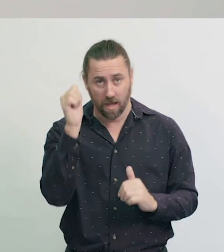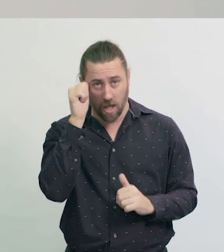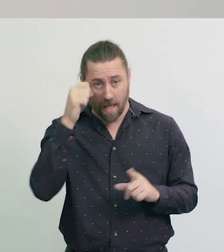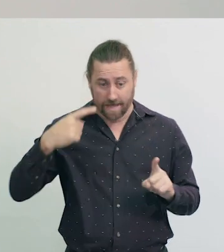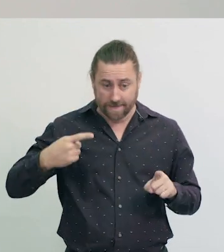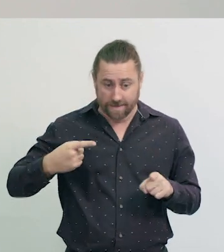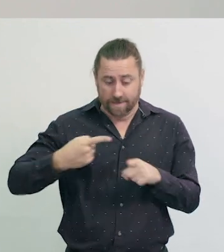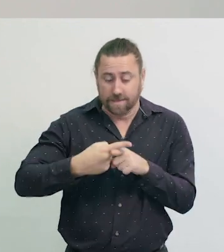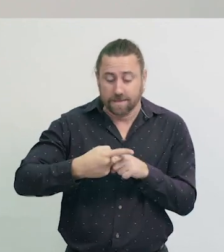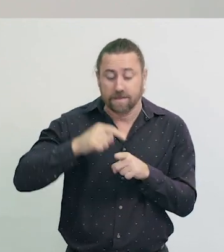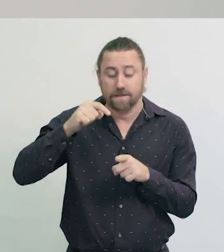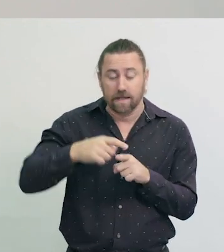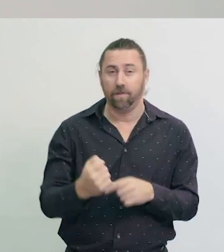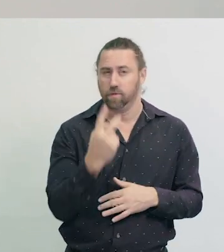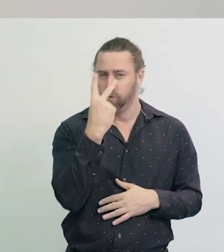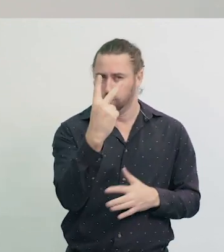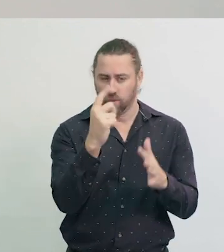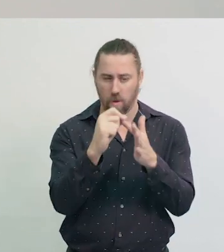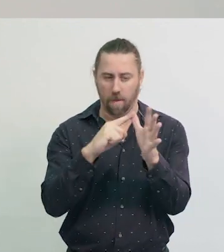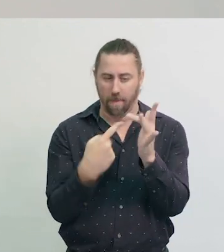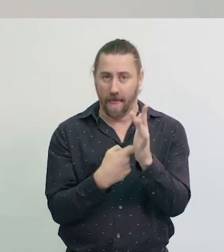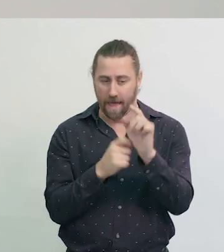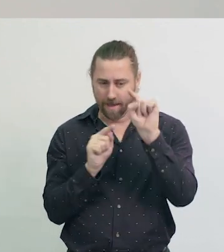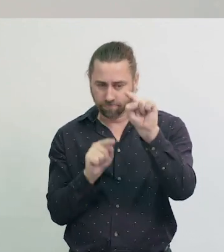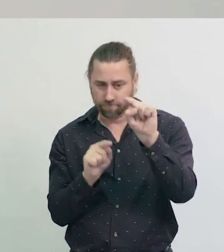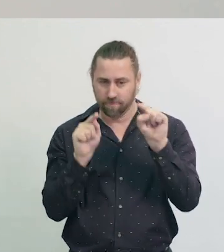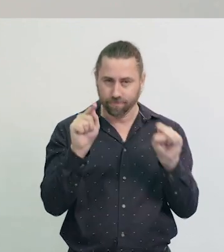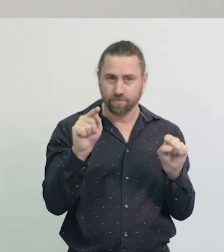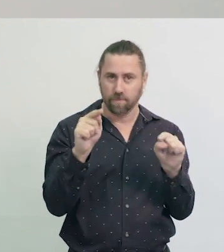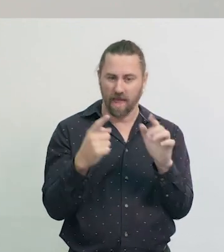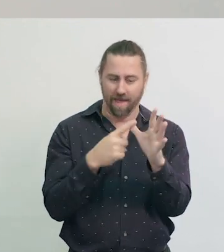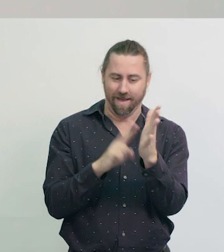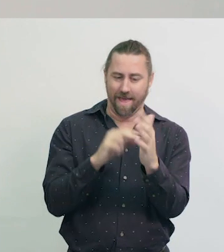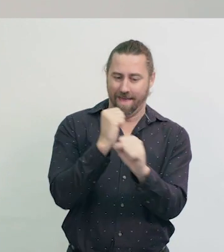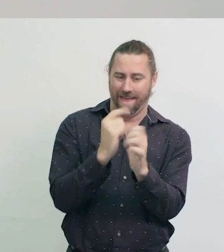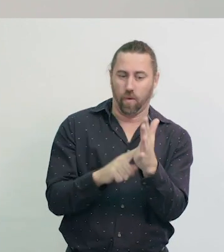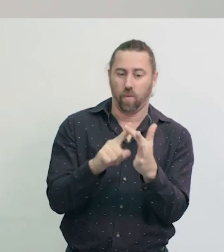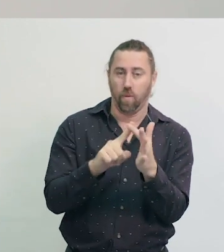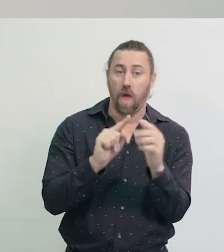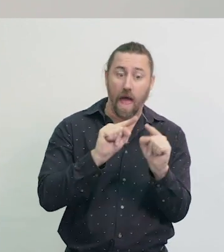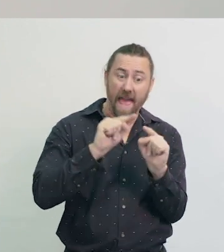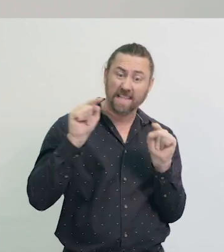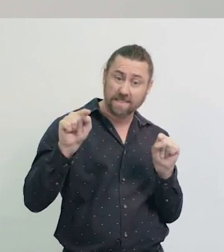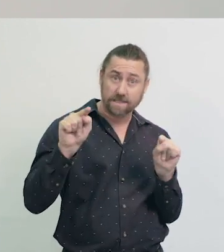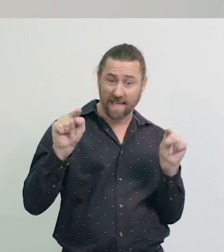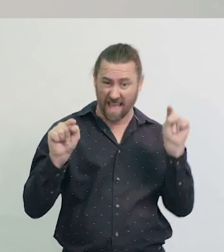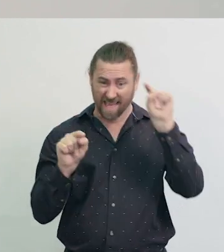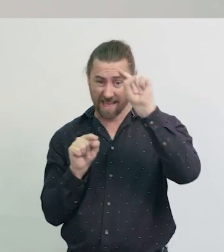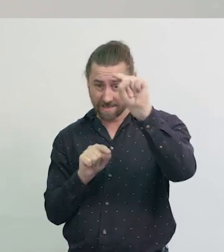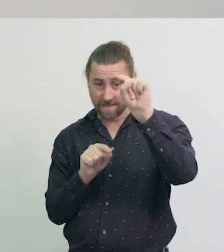Intersecting lines create two pairs of vertically opposite angles. Vertically opposite angles are formed,